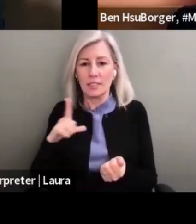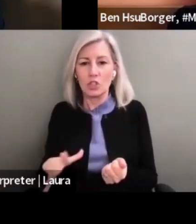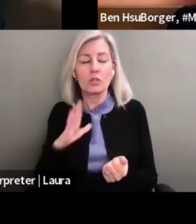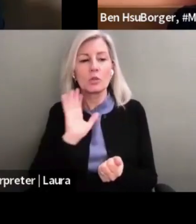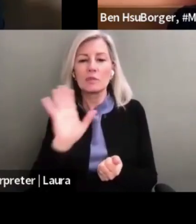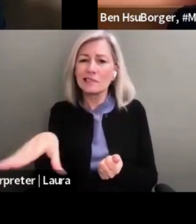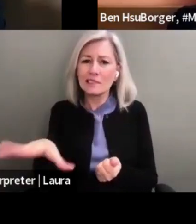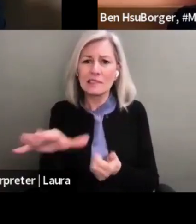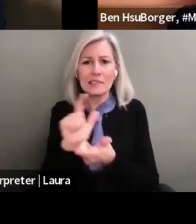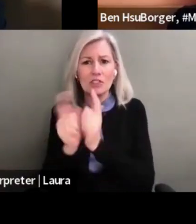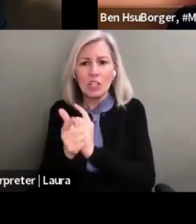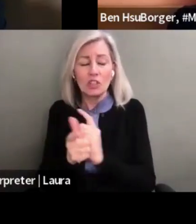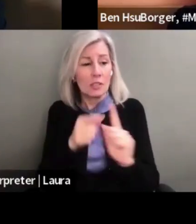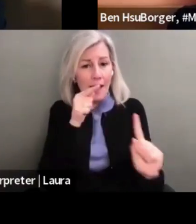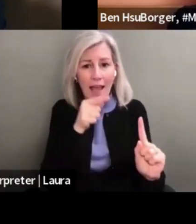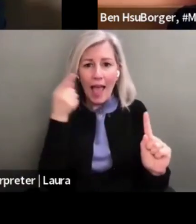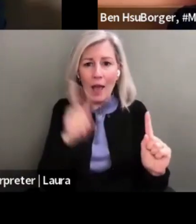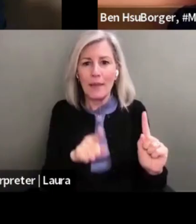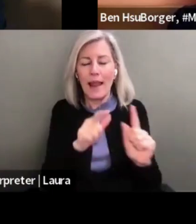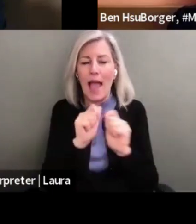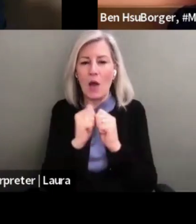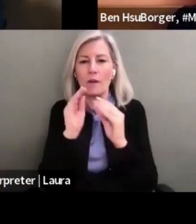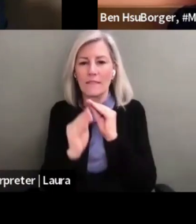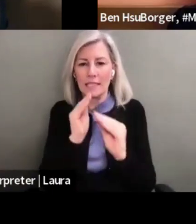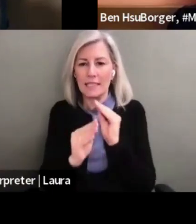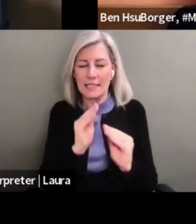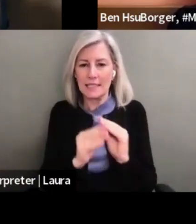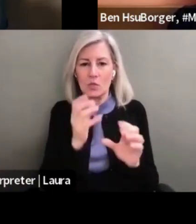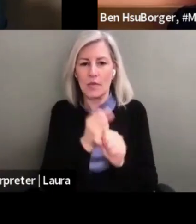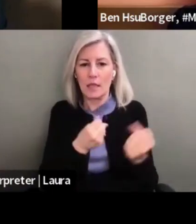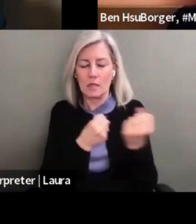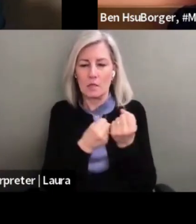document and register their stories and if they do lose services,